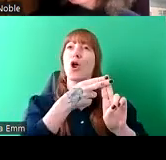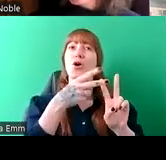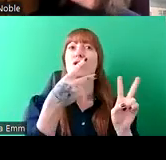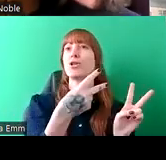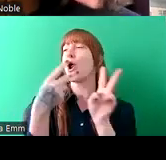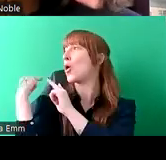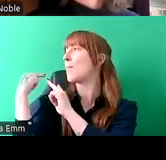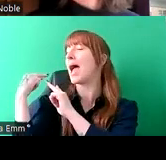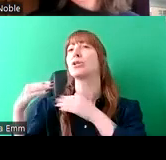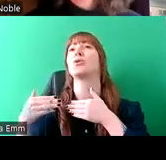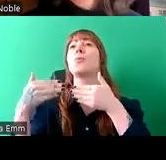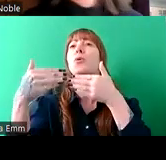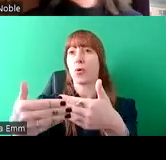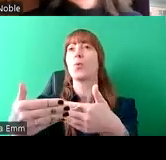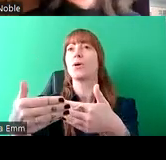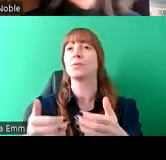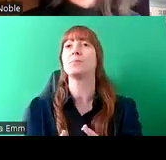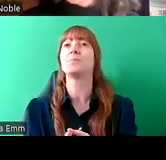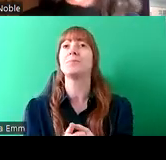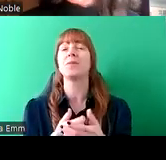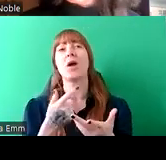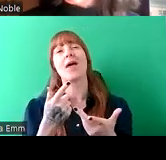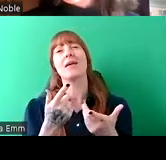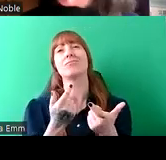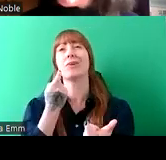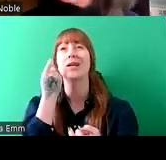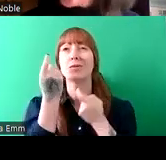so, it's very much about, as I said, exploring the work that had been done by the library,